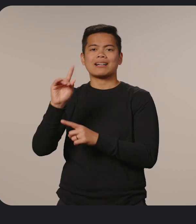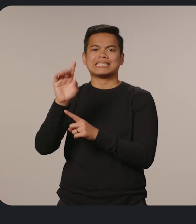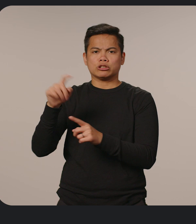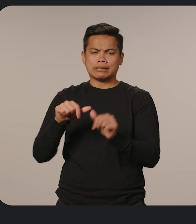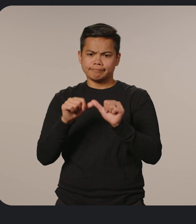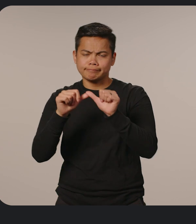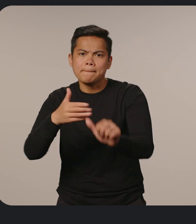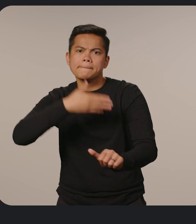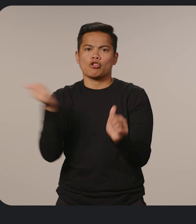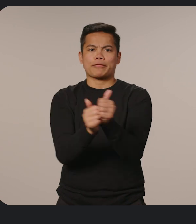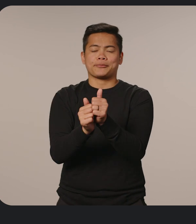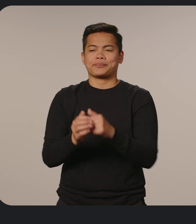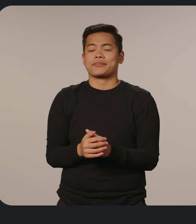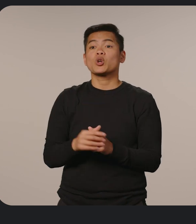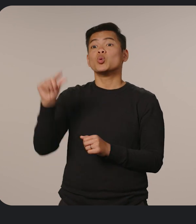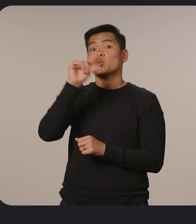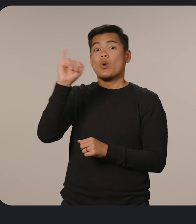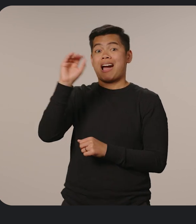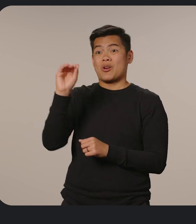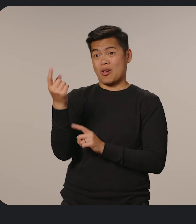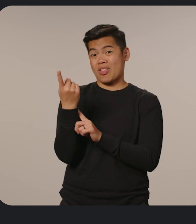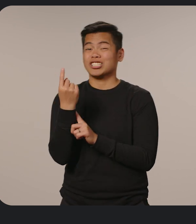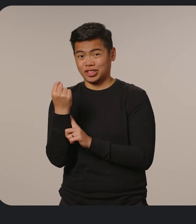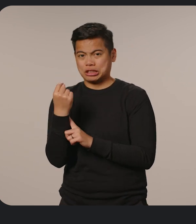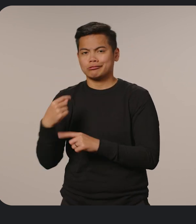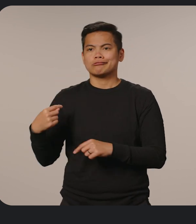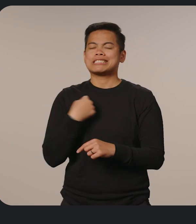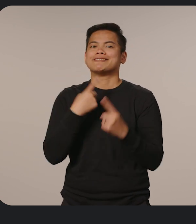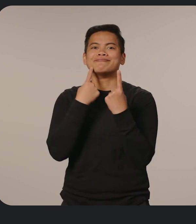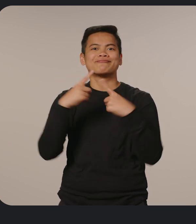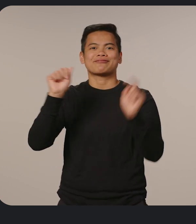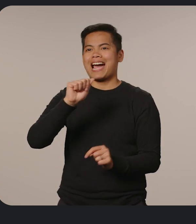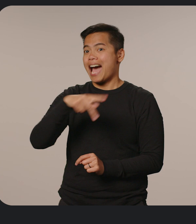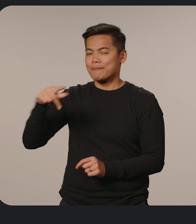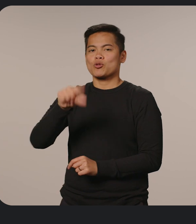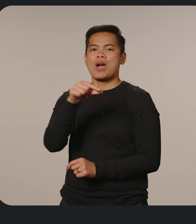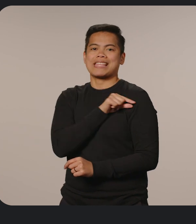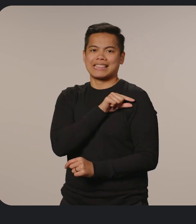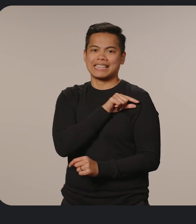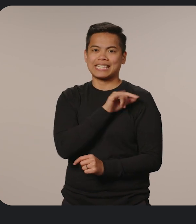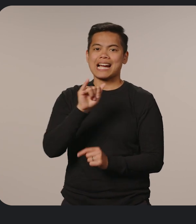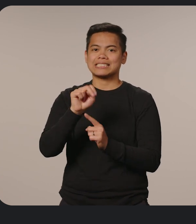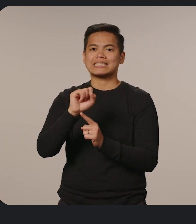better together at Google I O last year we unveiled the